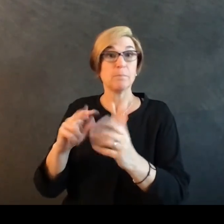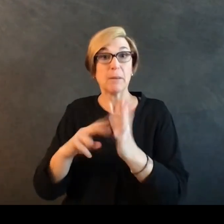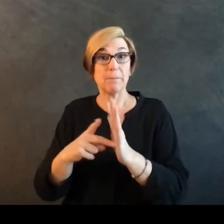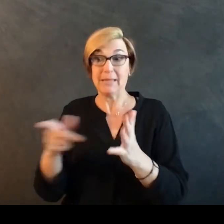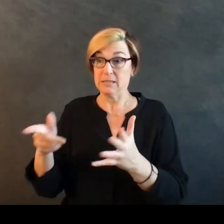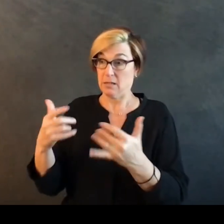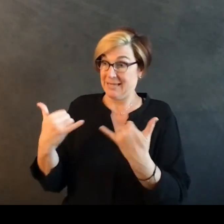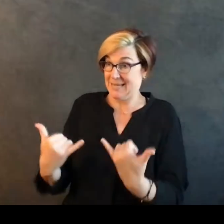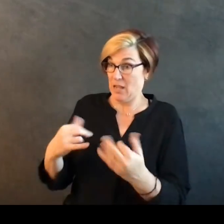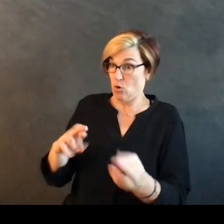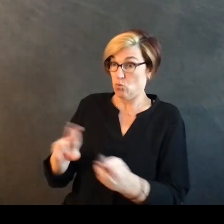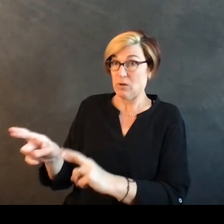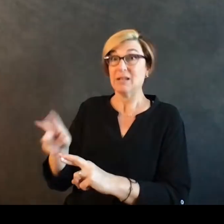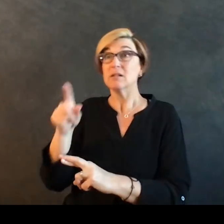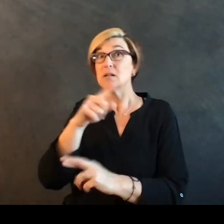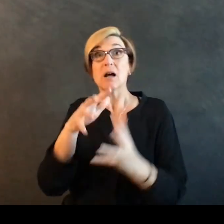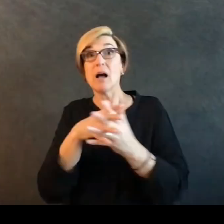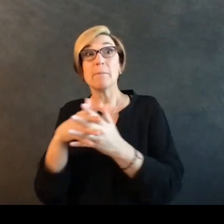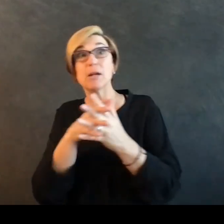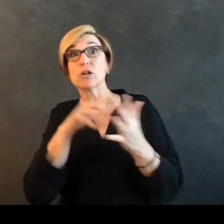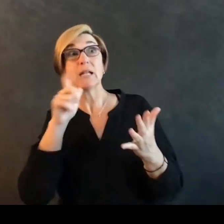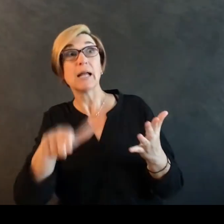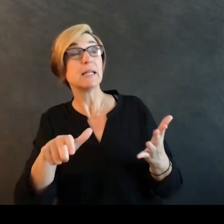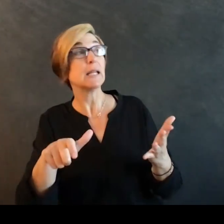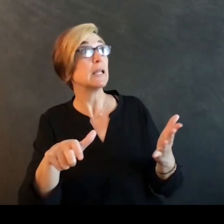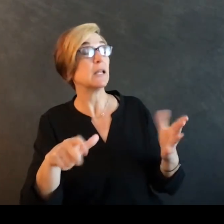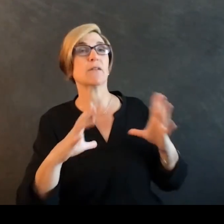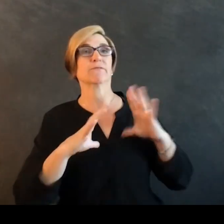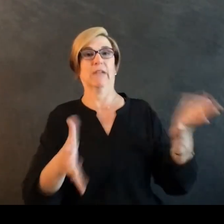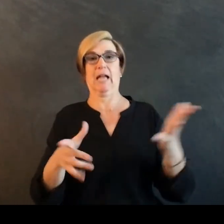we'll be able to help that's something that you cannot easily produce as